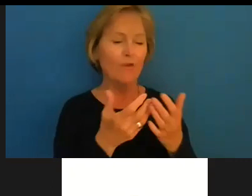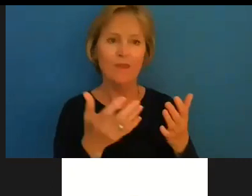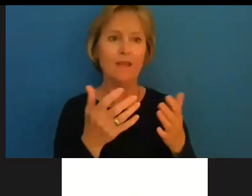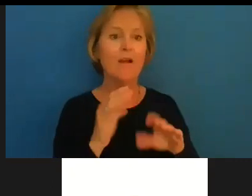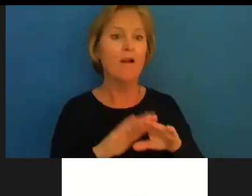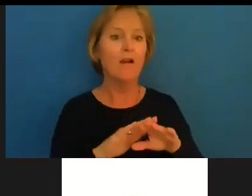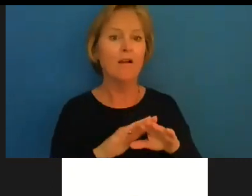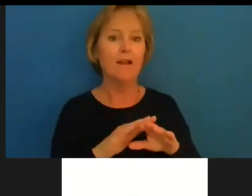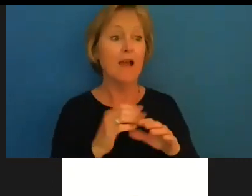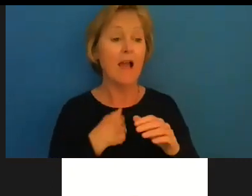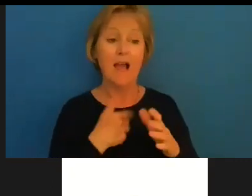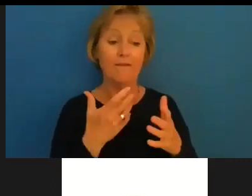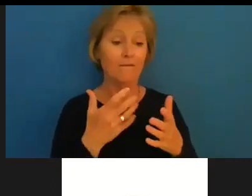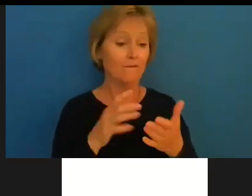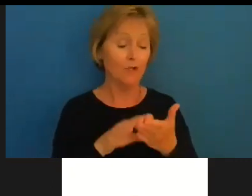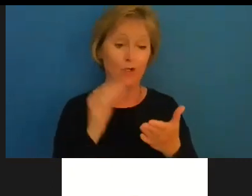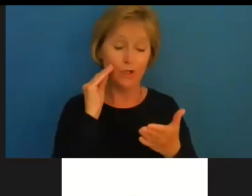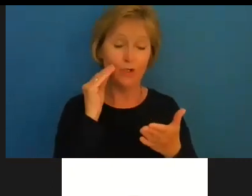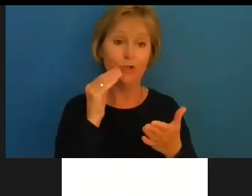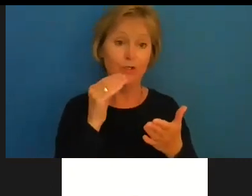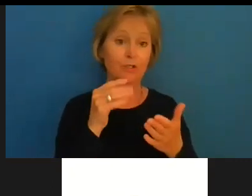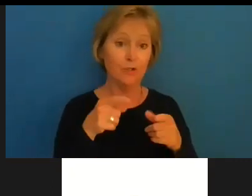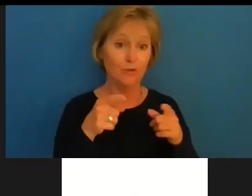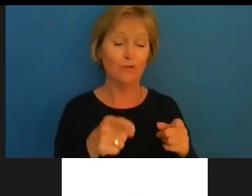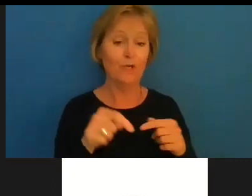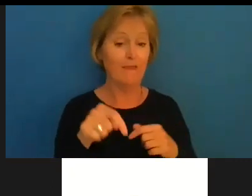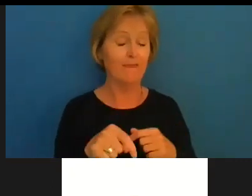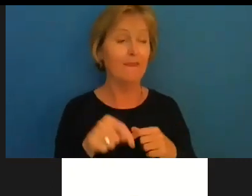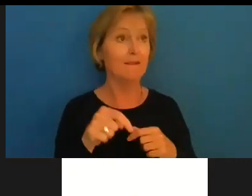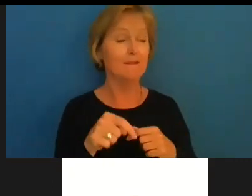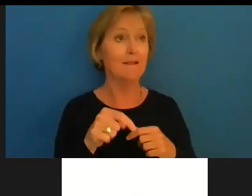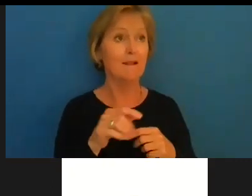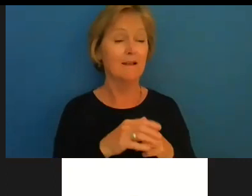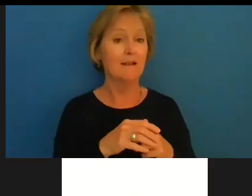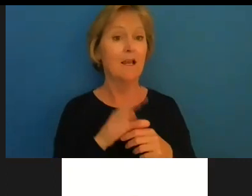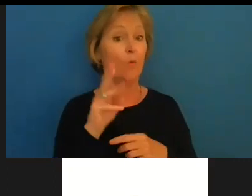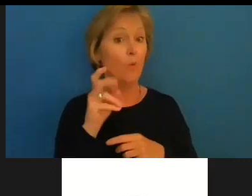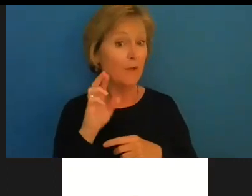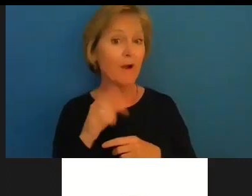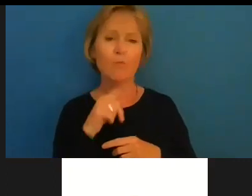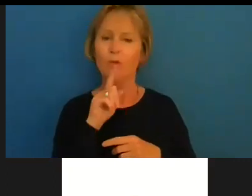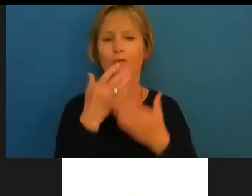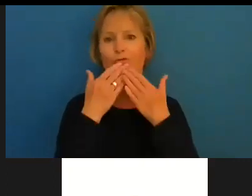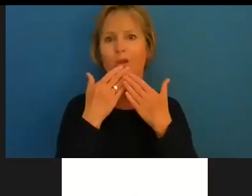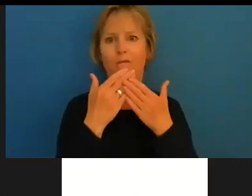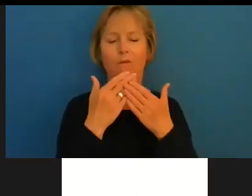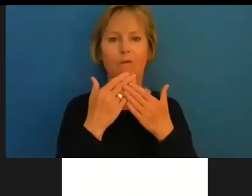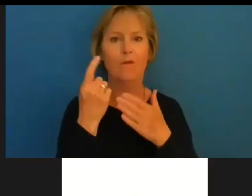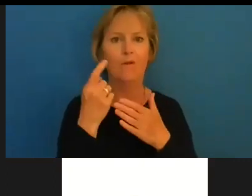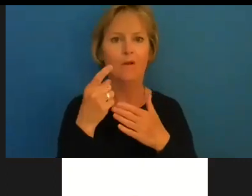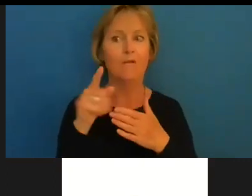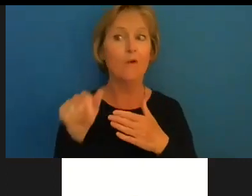I've learned a ton during this webinar, so I'm really grateful for the other panelists,